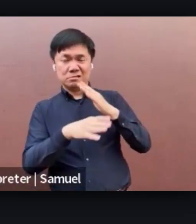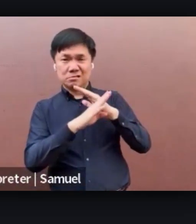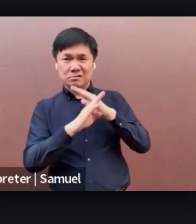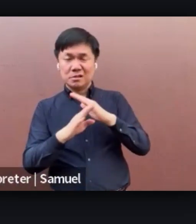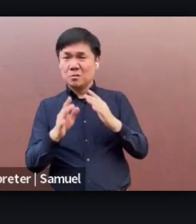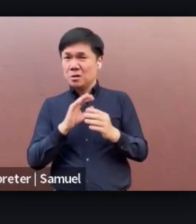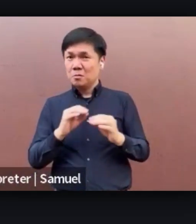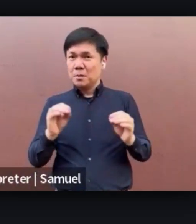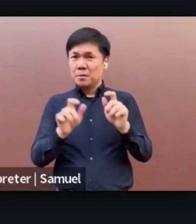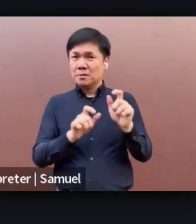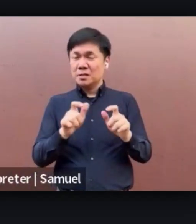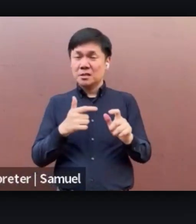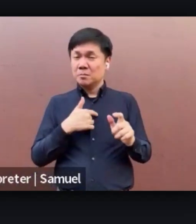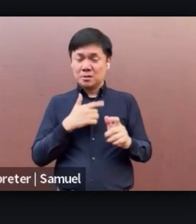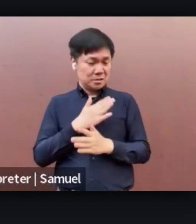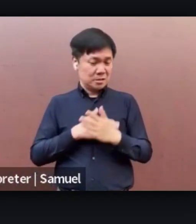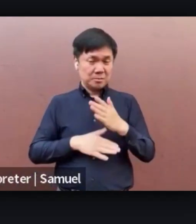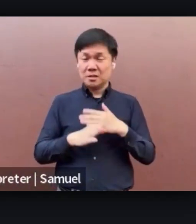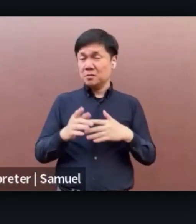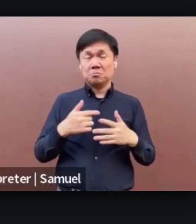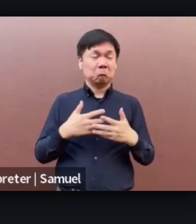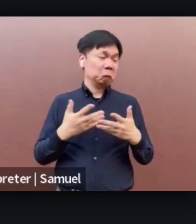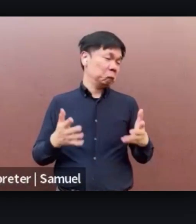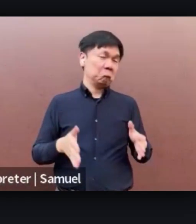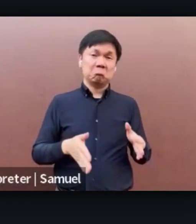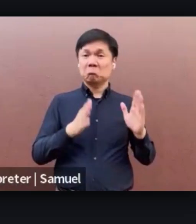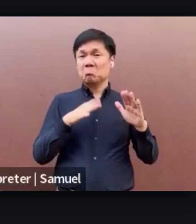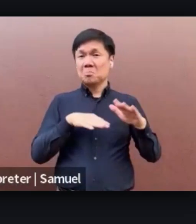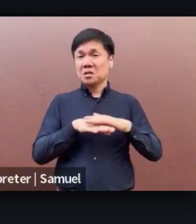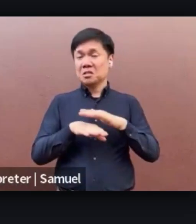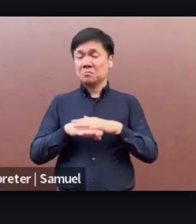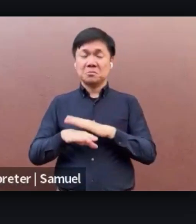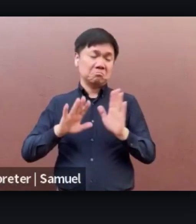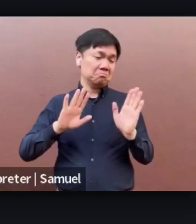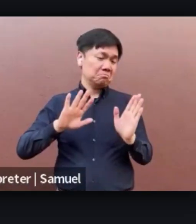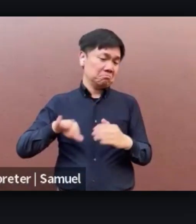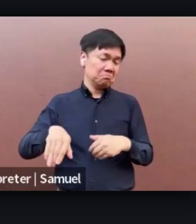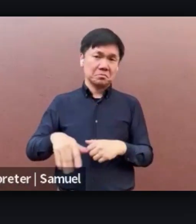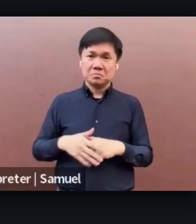Thinking that since we do not have persons with disabilities, we do not need accessible systems.